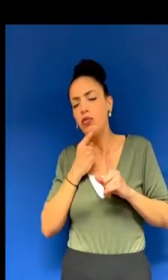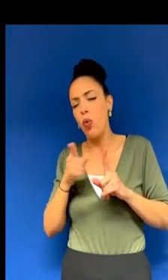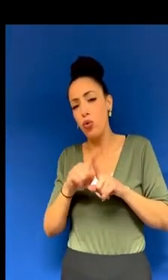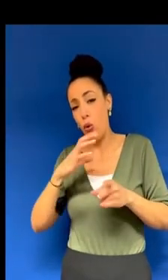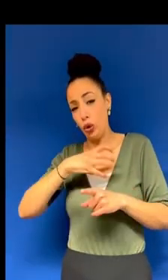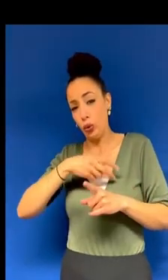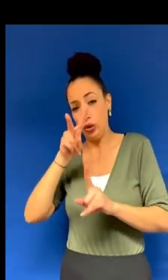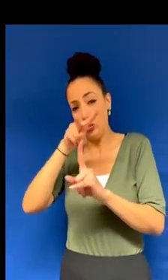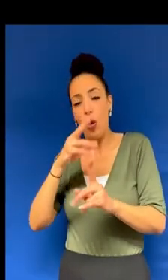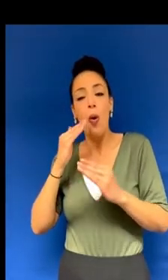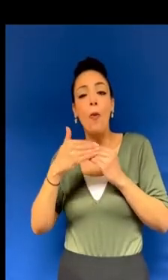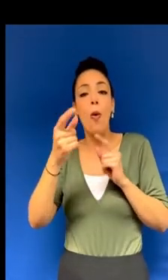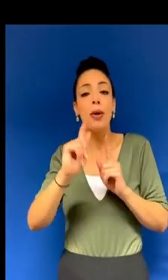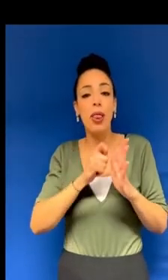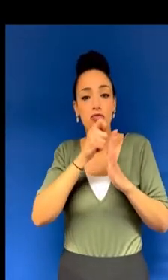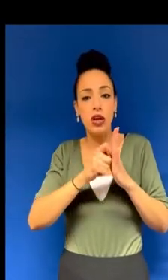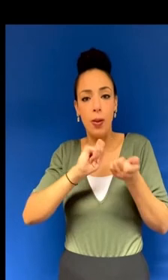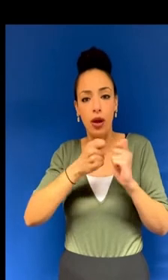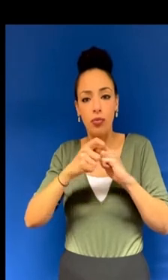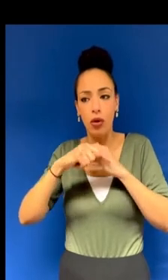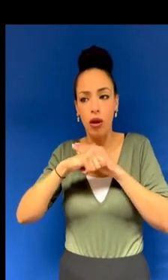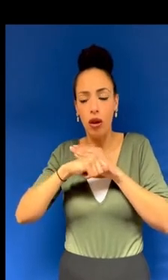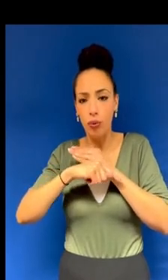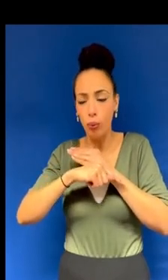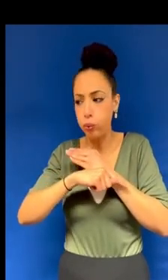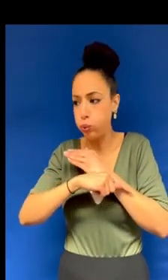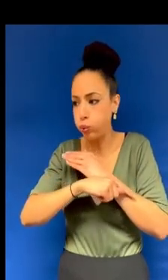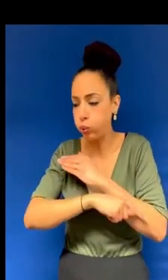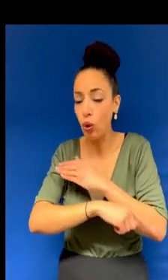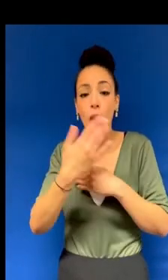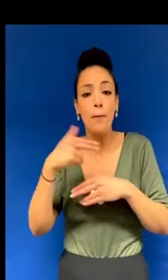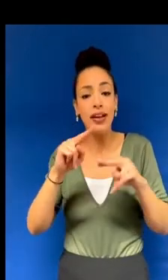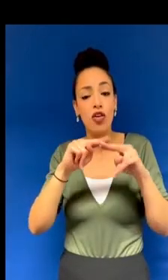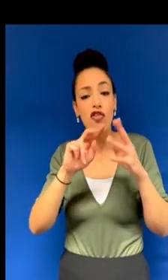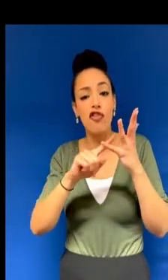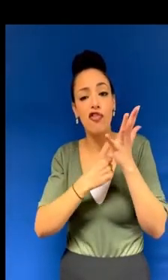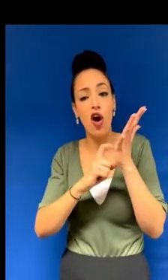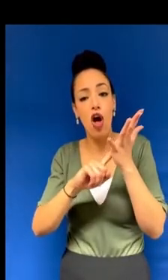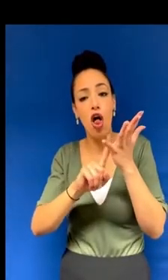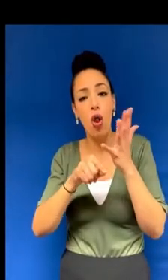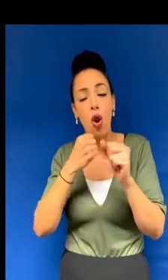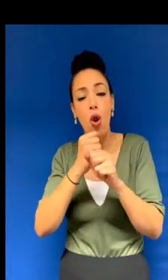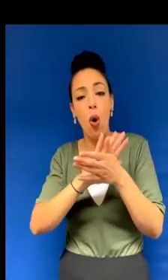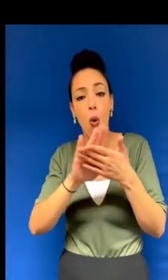So during lockdown what I've seen, and what we've seen as a union, is that more and more renters